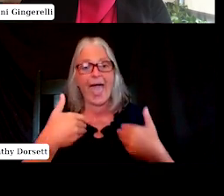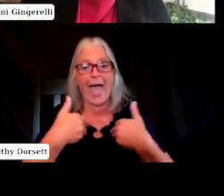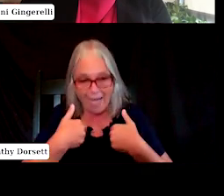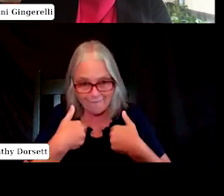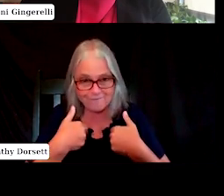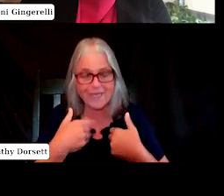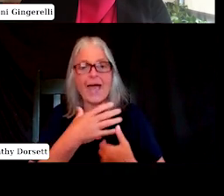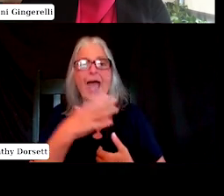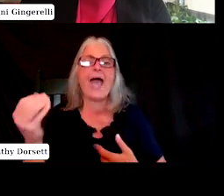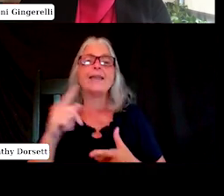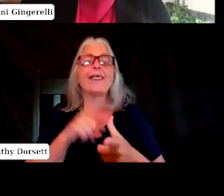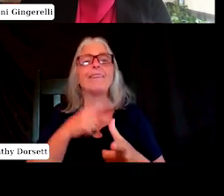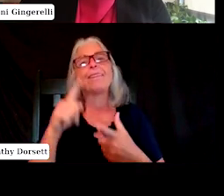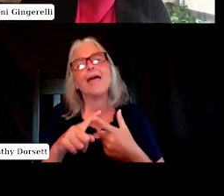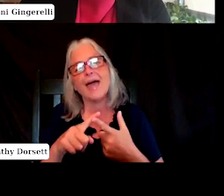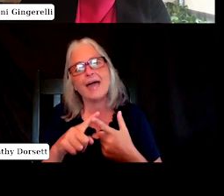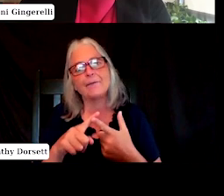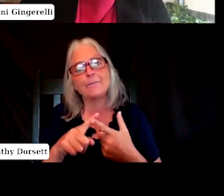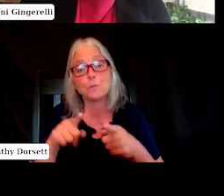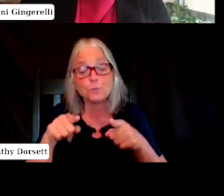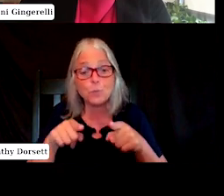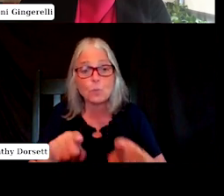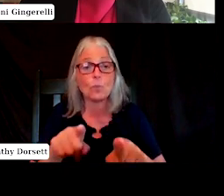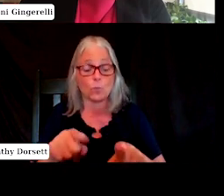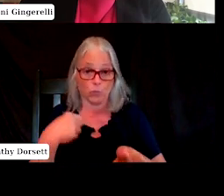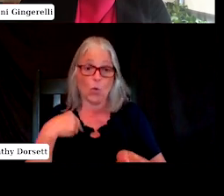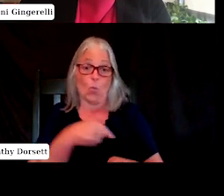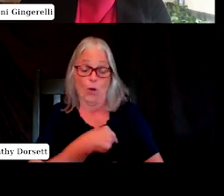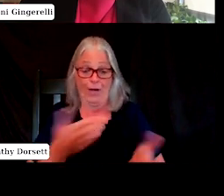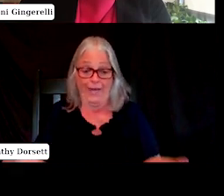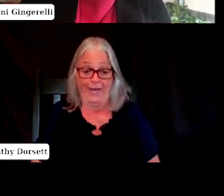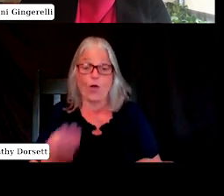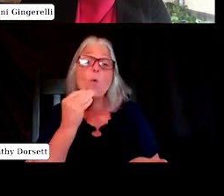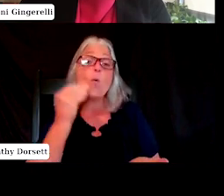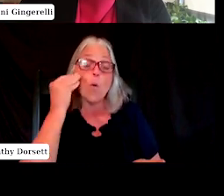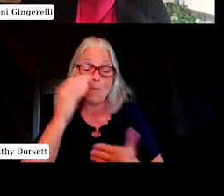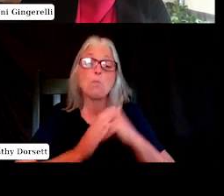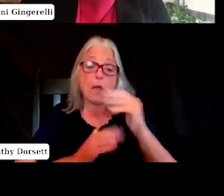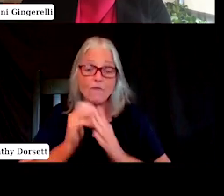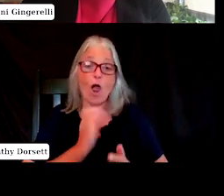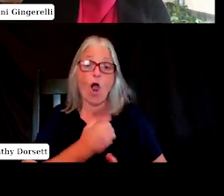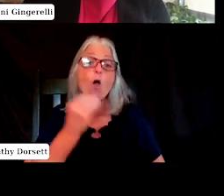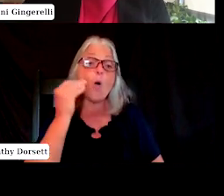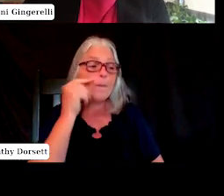And then while we're here at home and comfortable in our home, they need to feel that way, too.